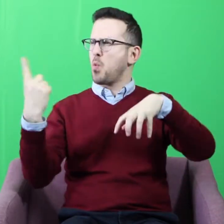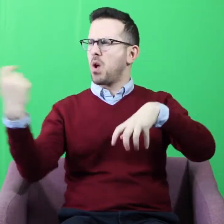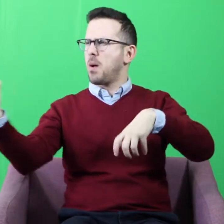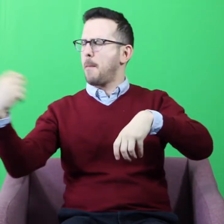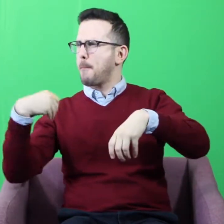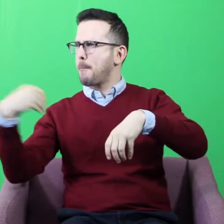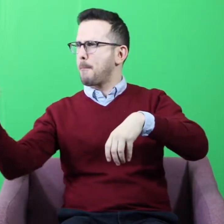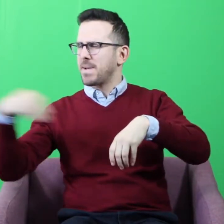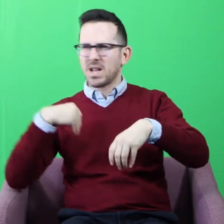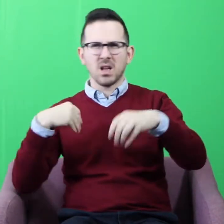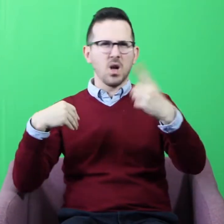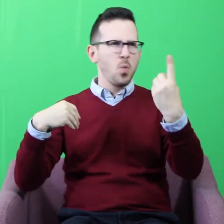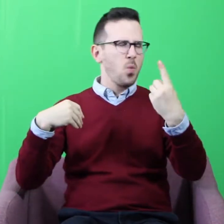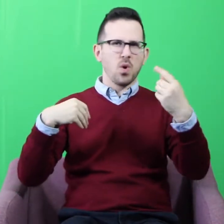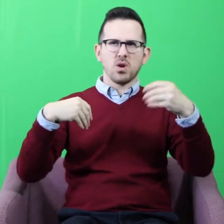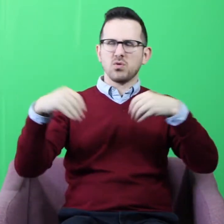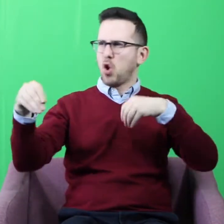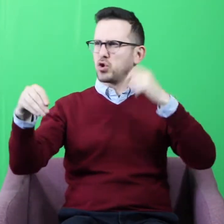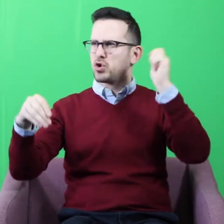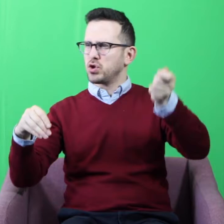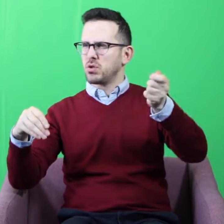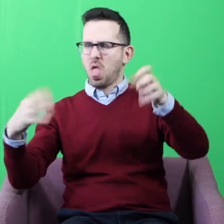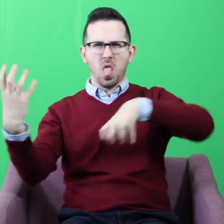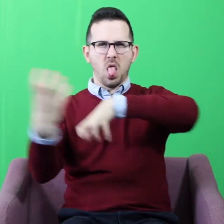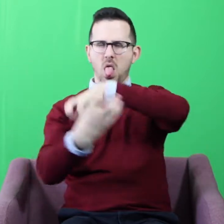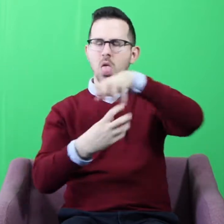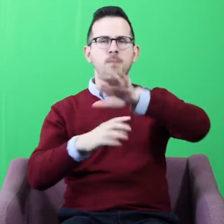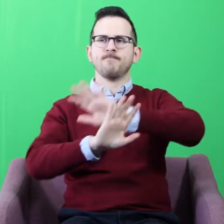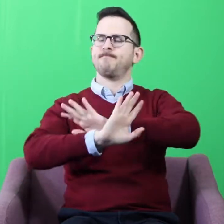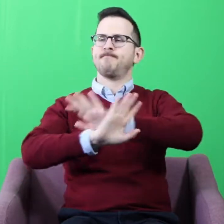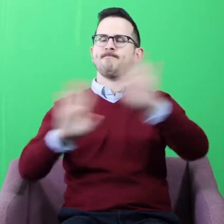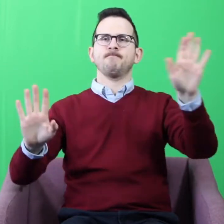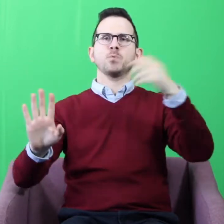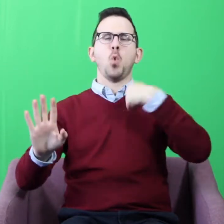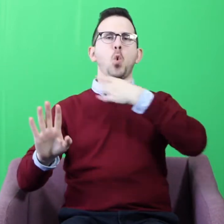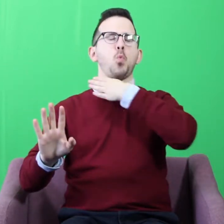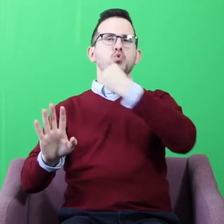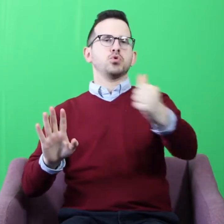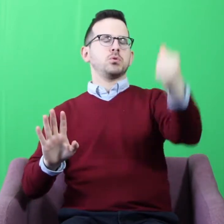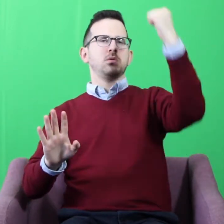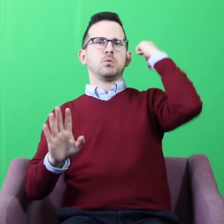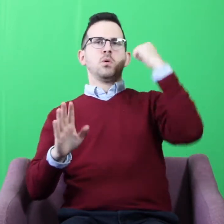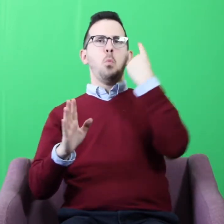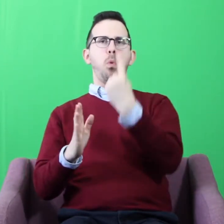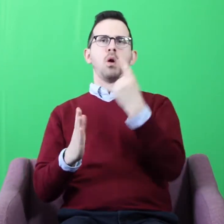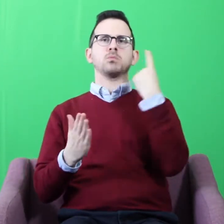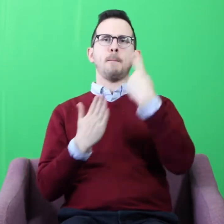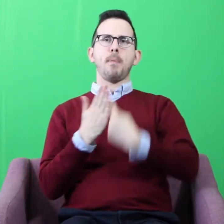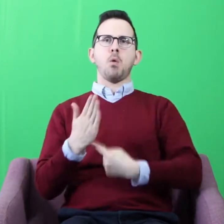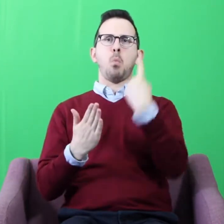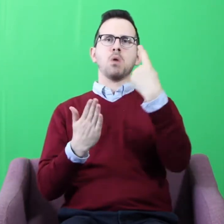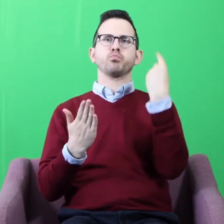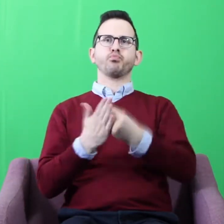and then charging others a different fee, it was very confusing. I really wish we had started out with one clear pricing policy